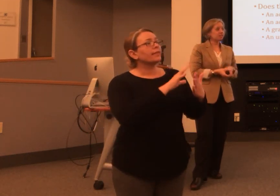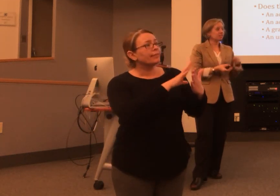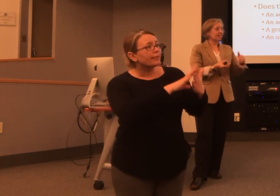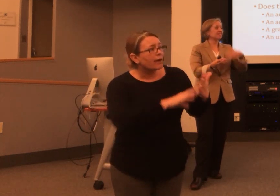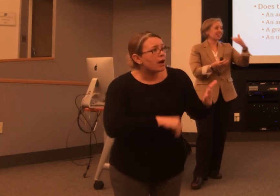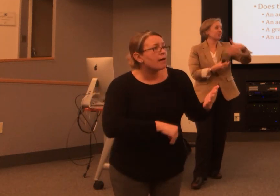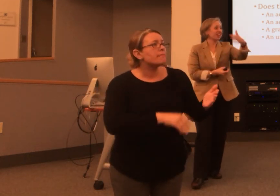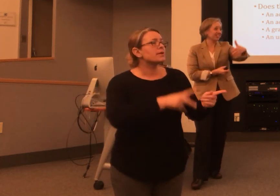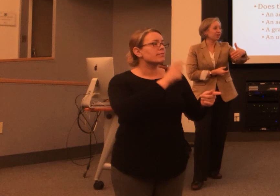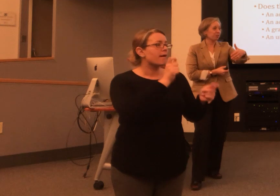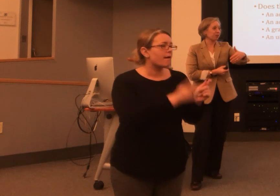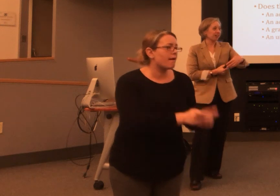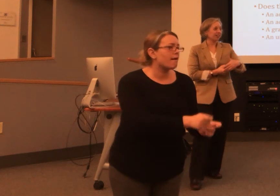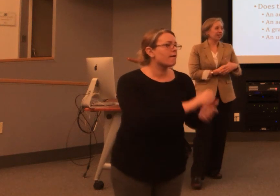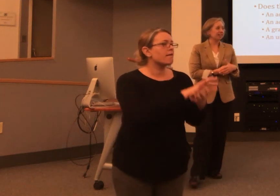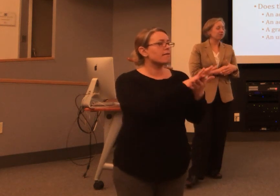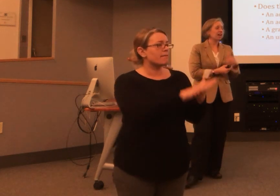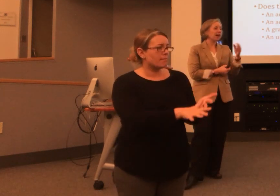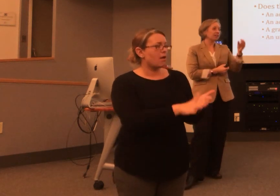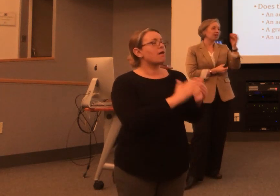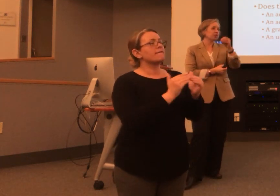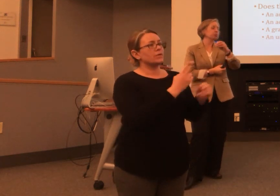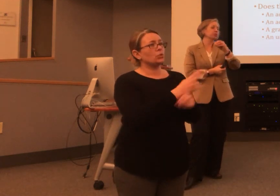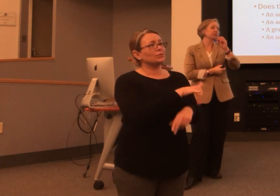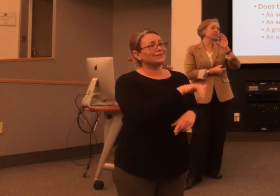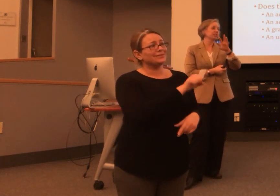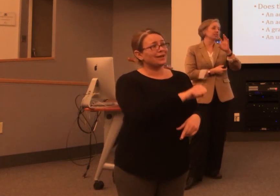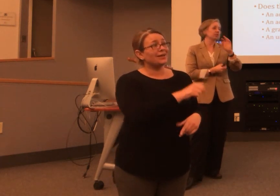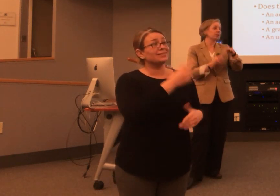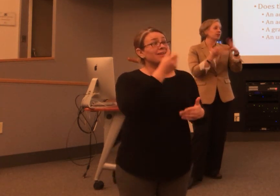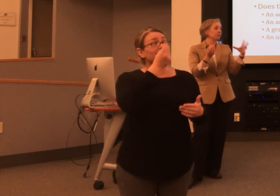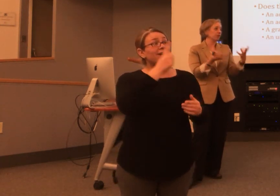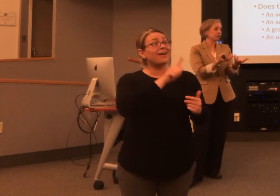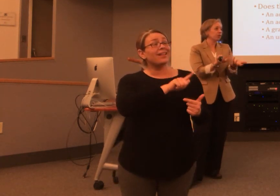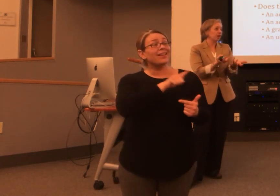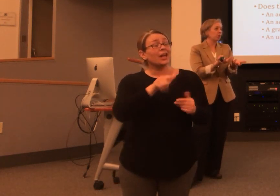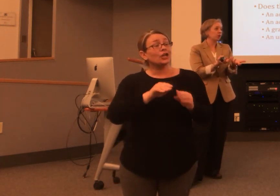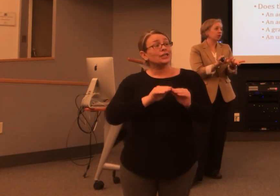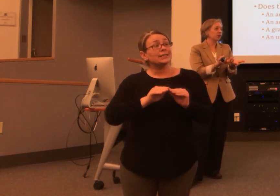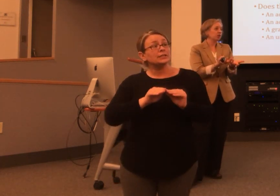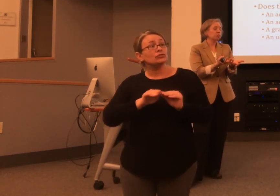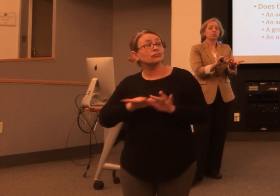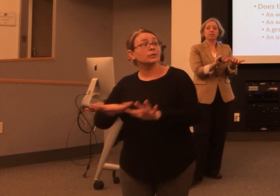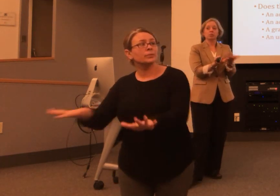that's exercising another right. If that arguably creator of the underlying work would say,